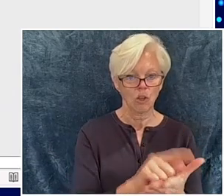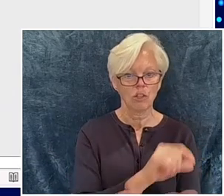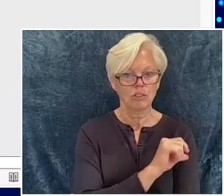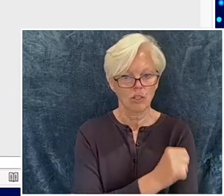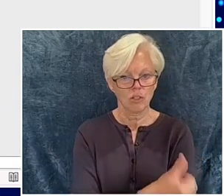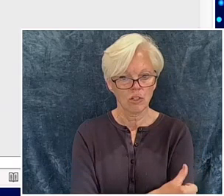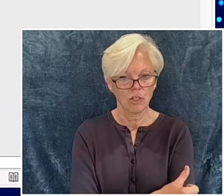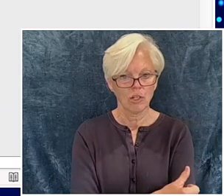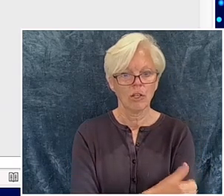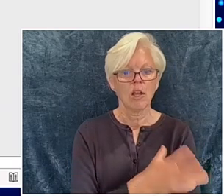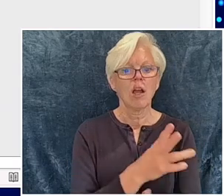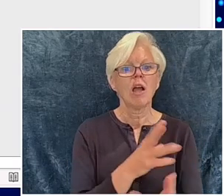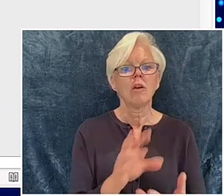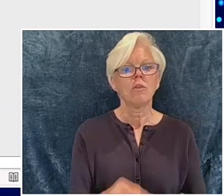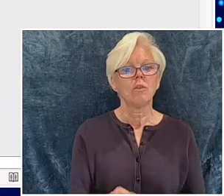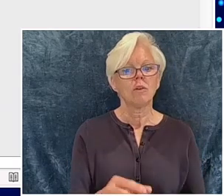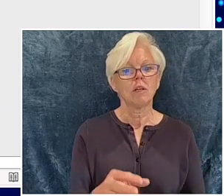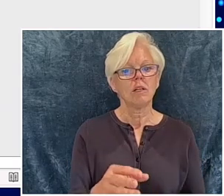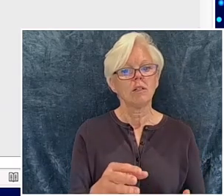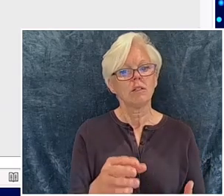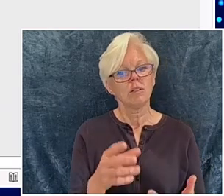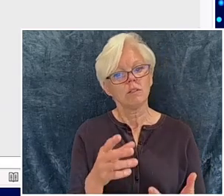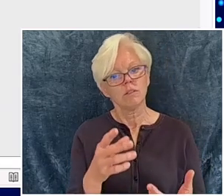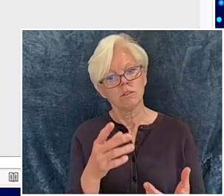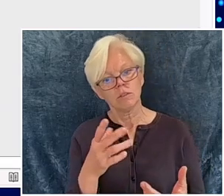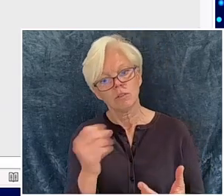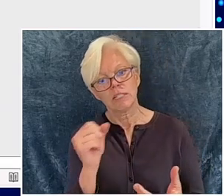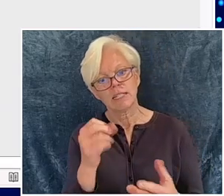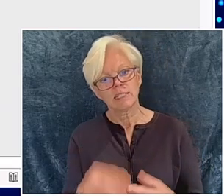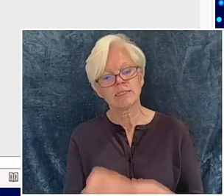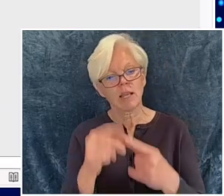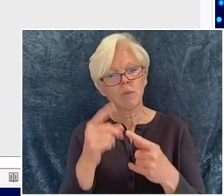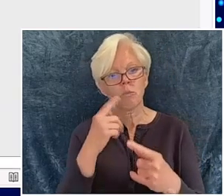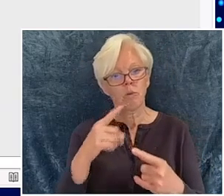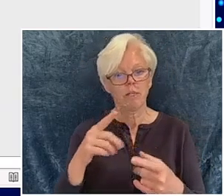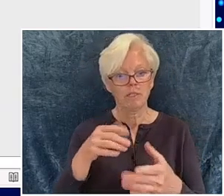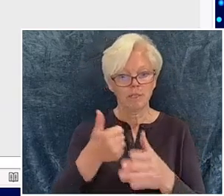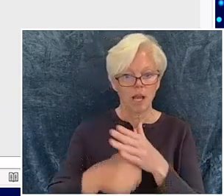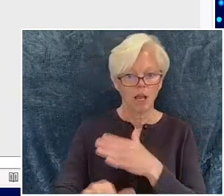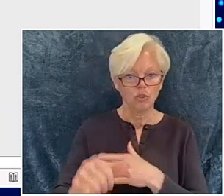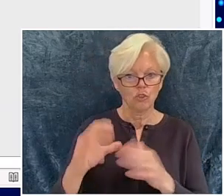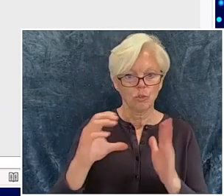two. And that's the reciprocity that we'll look at at the moment.